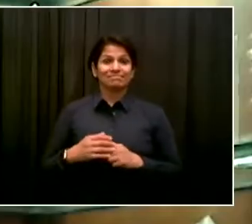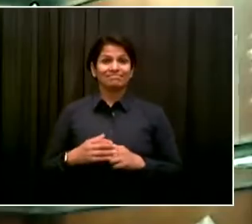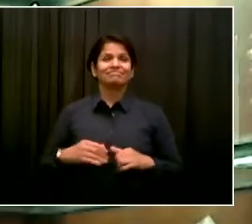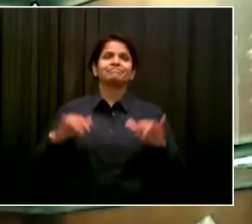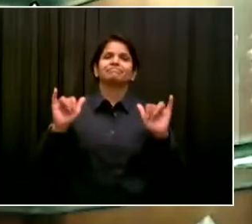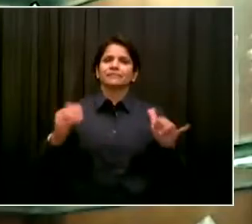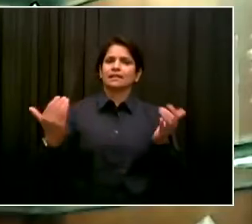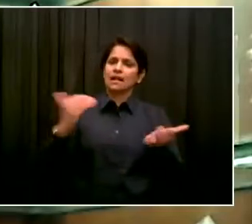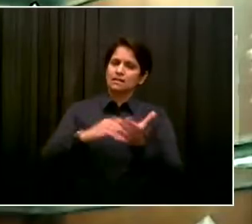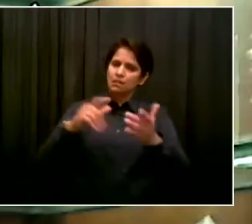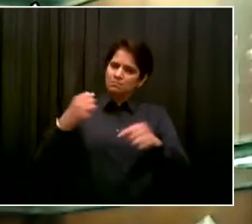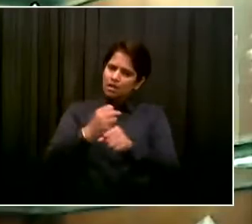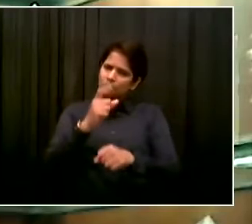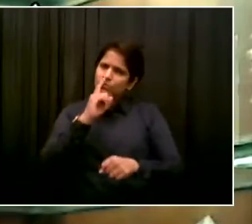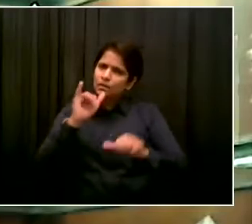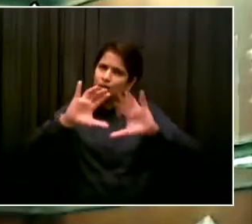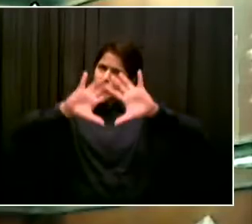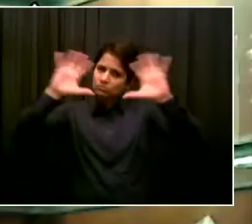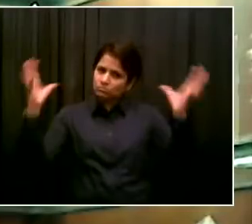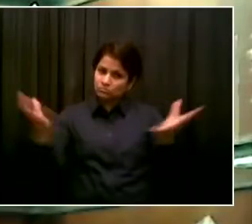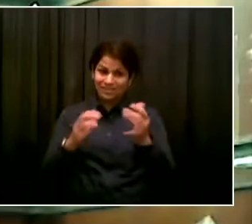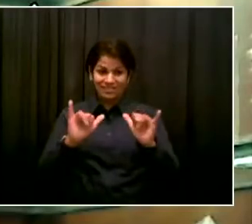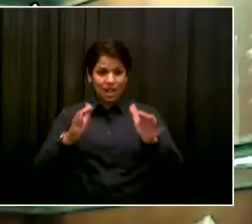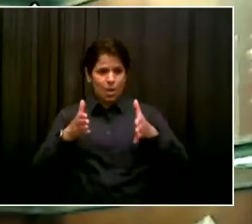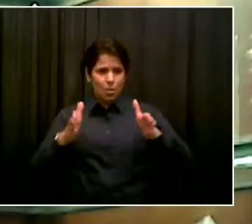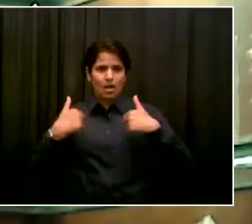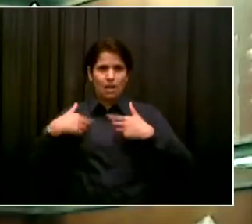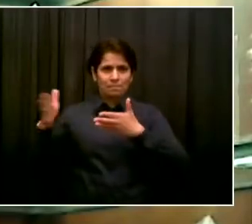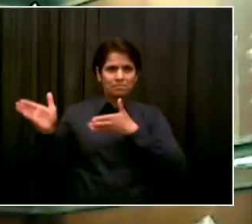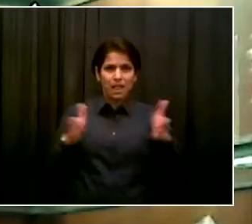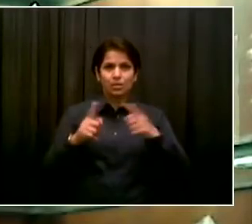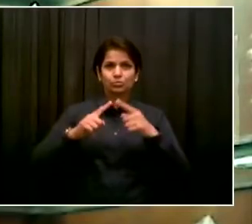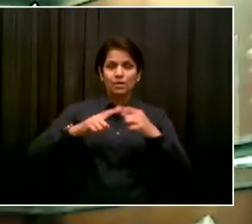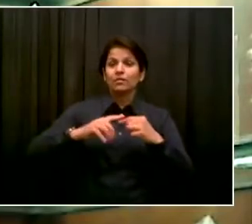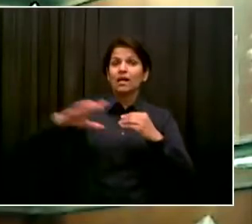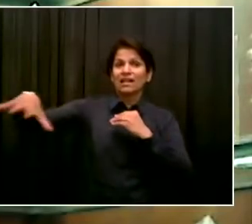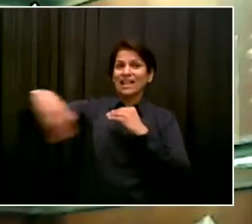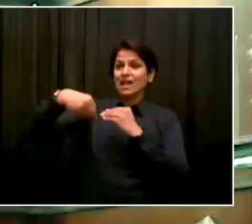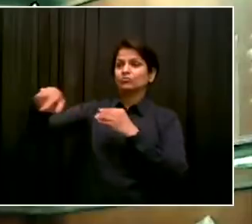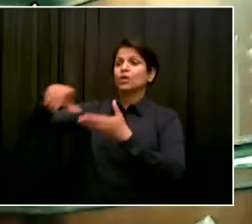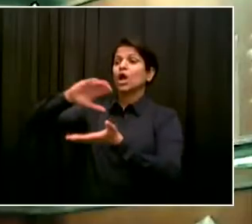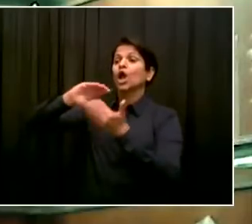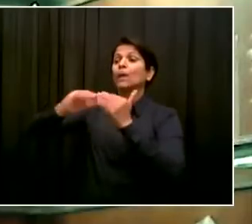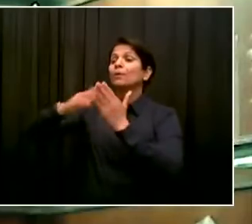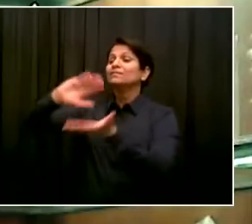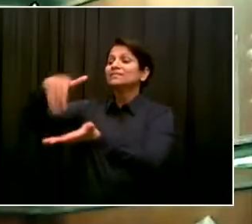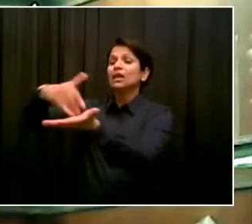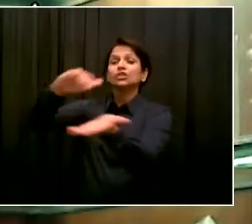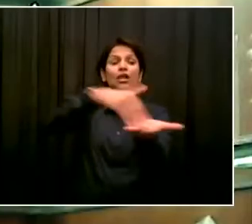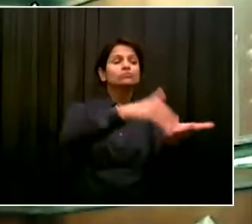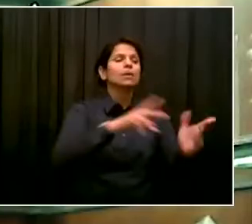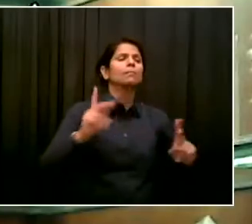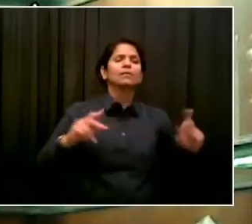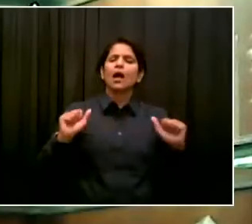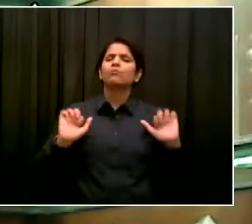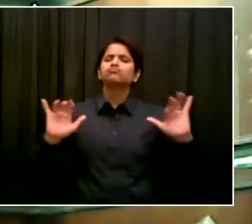ALL OF OUR COMMUNITY MEMBERS WHO FOUGHT HARD TO MAKE SURE THAT WE CAN RCEAH THIS DAY AND IT WOULD NOT BE POSSIBLE WITHOUT THEM. WHAT'S AGAIN ENSURING WE ARE TAKINGA HOLISTIC